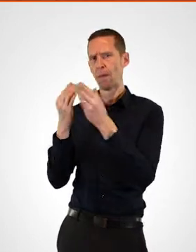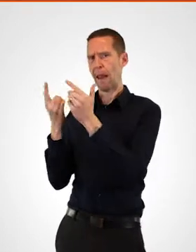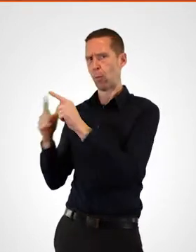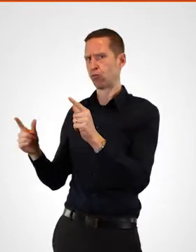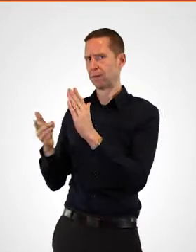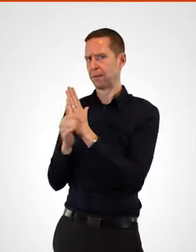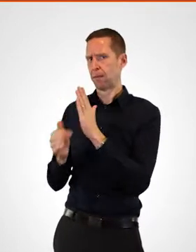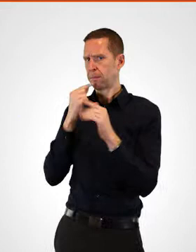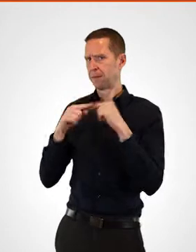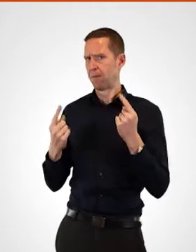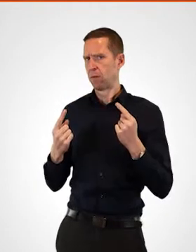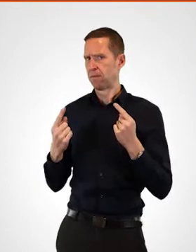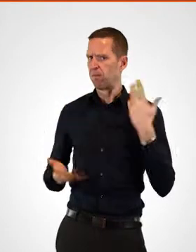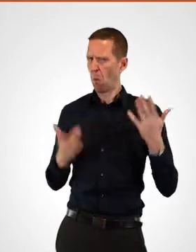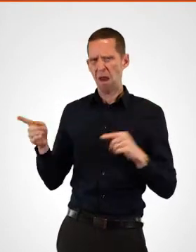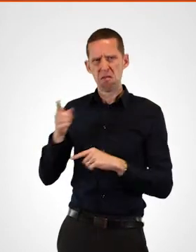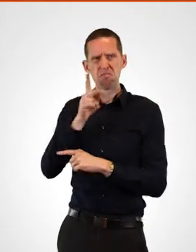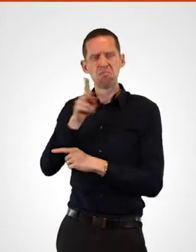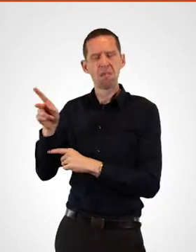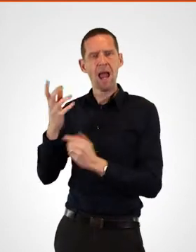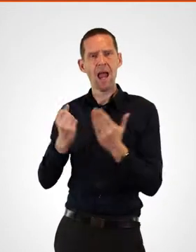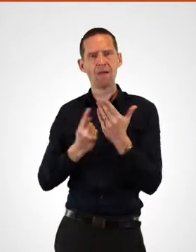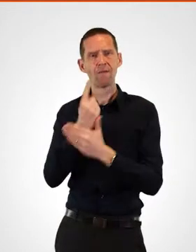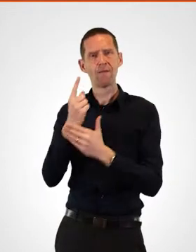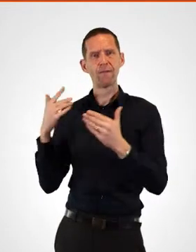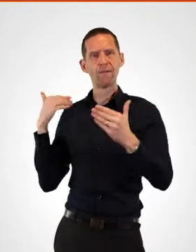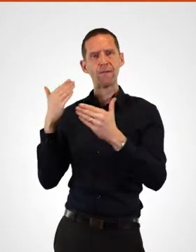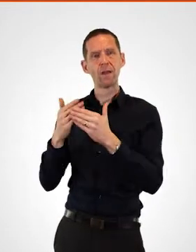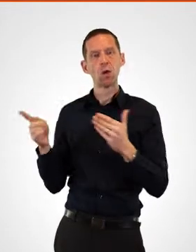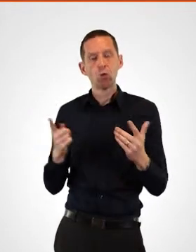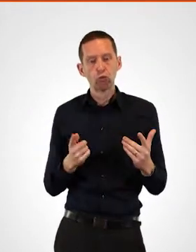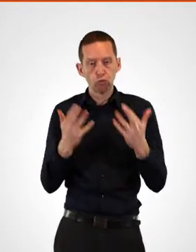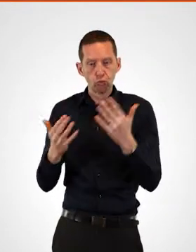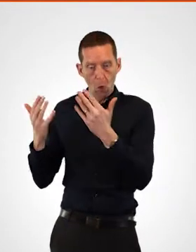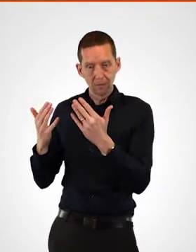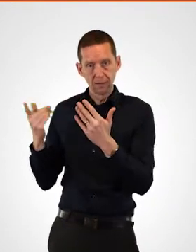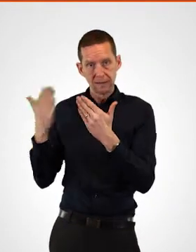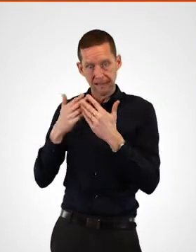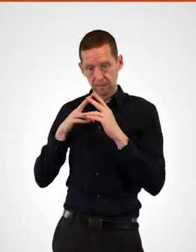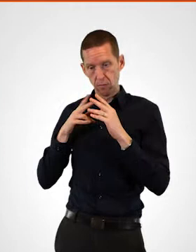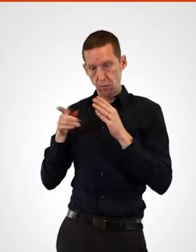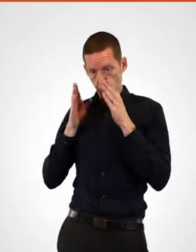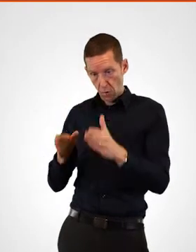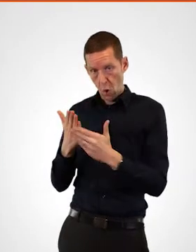And I think this has been a recurring theme that the results of studies looking at literacy outcomes